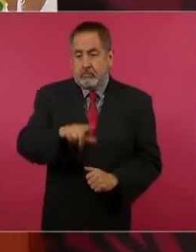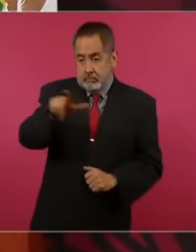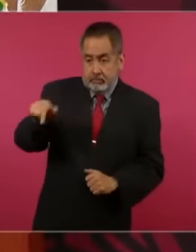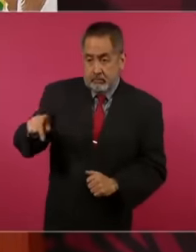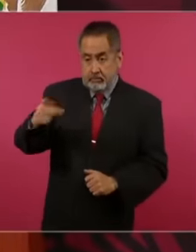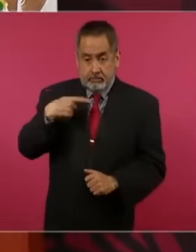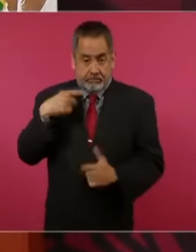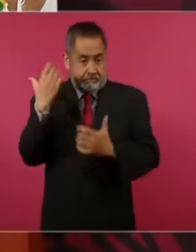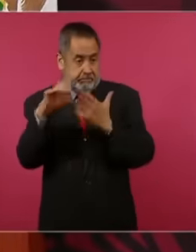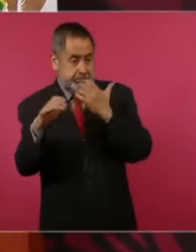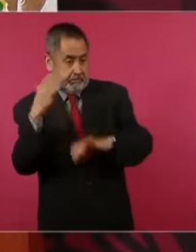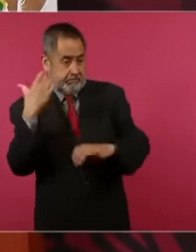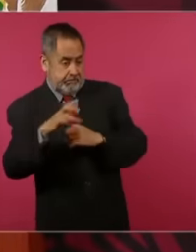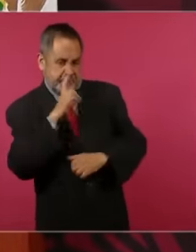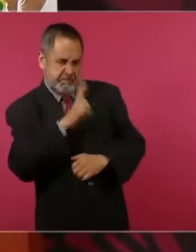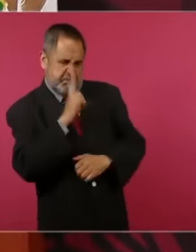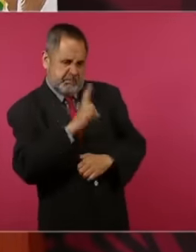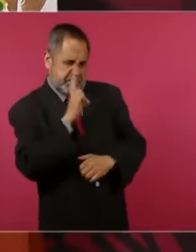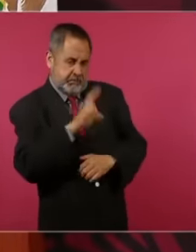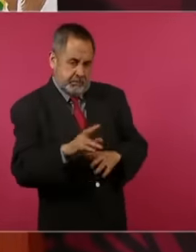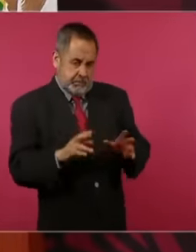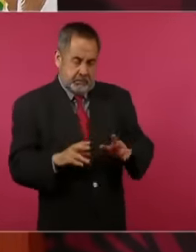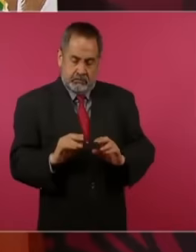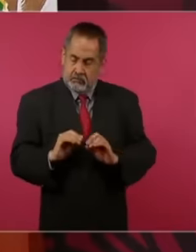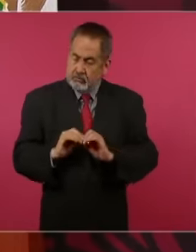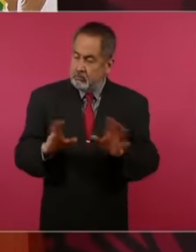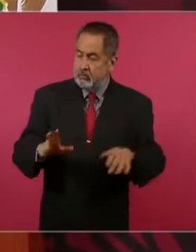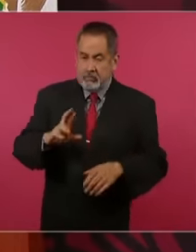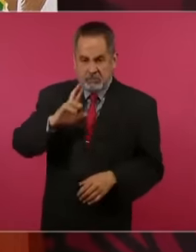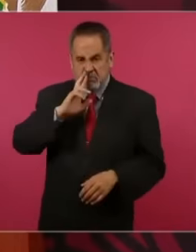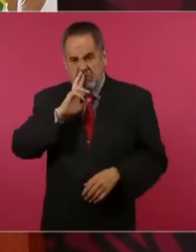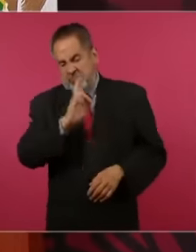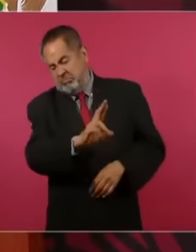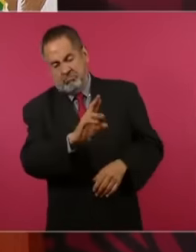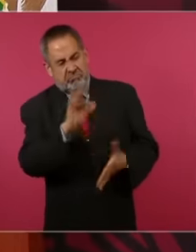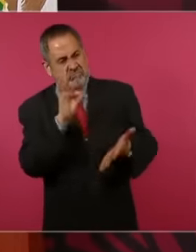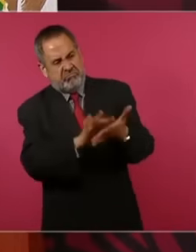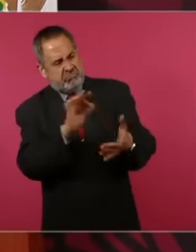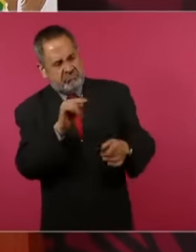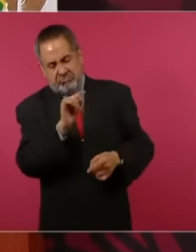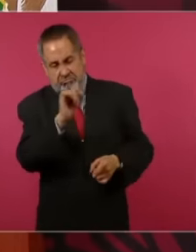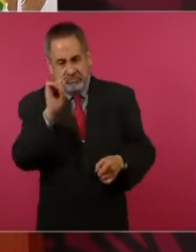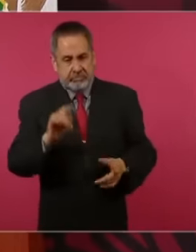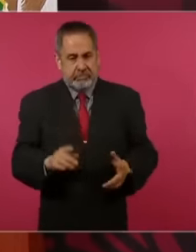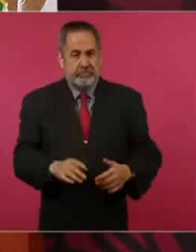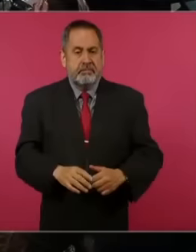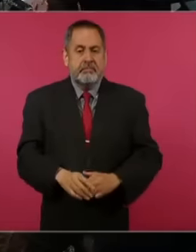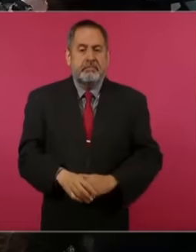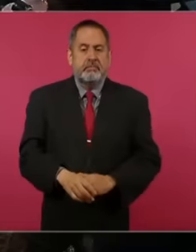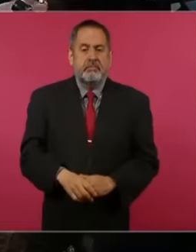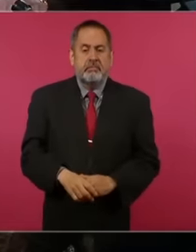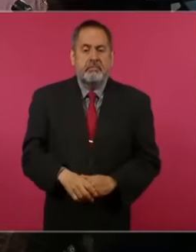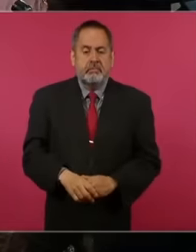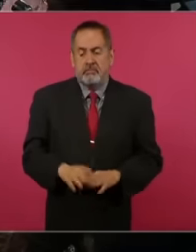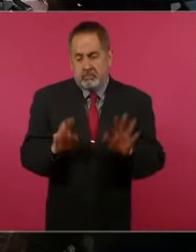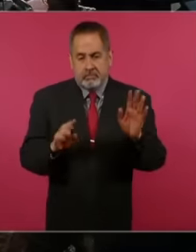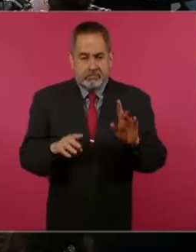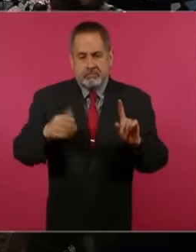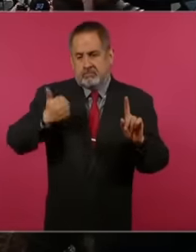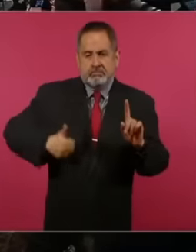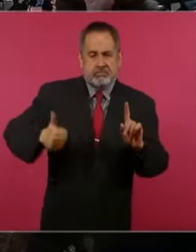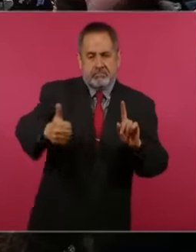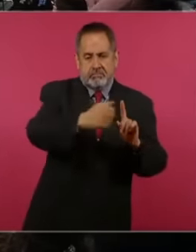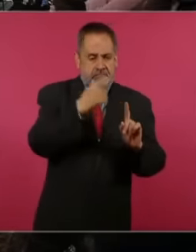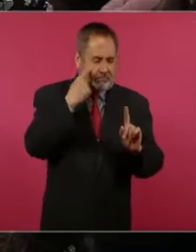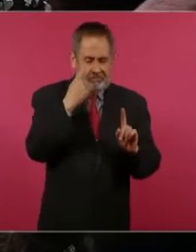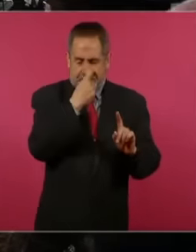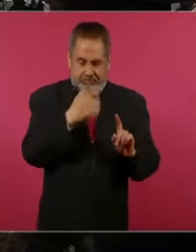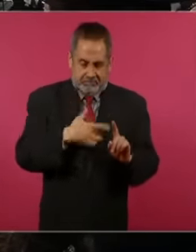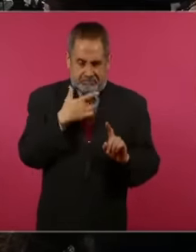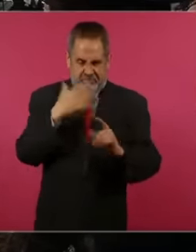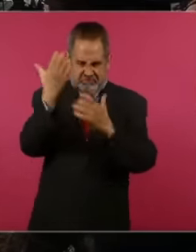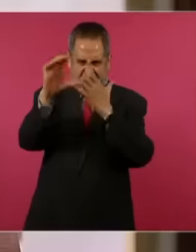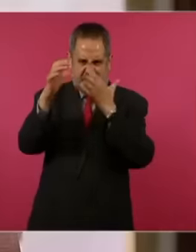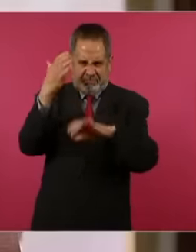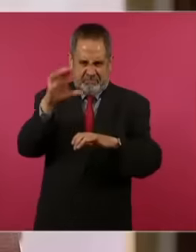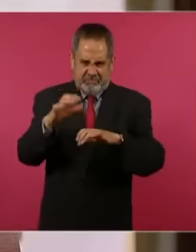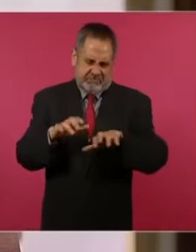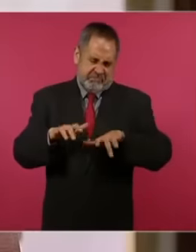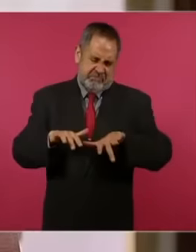people. Eh, everyone is brilliant. Well, let them make their